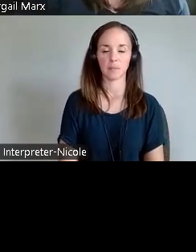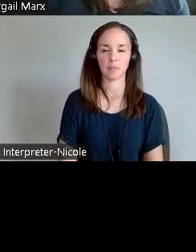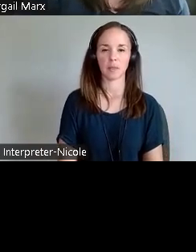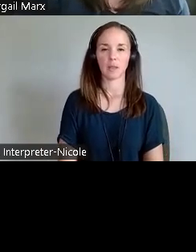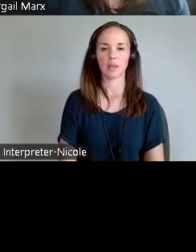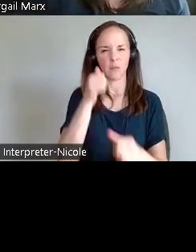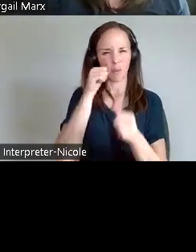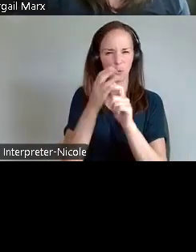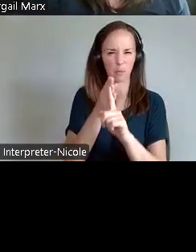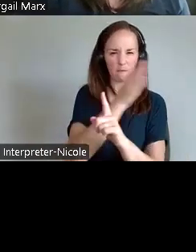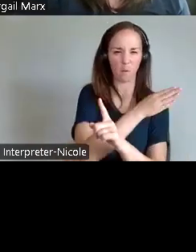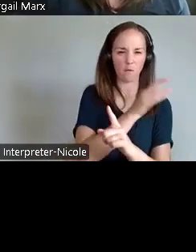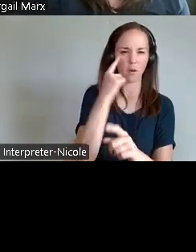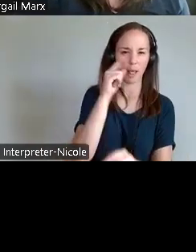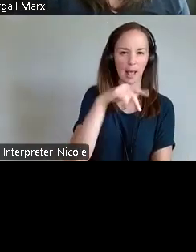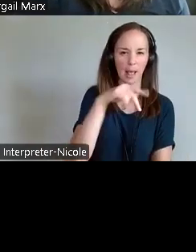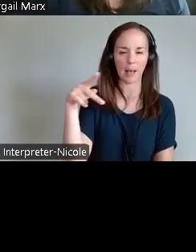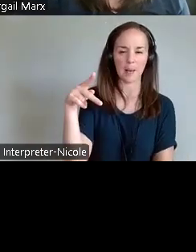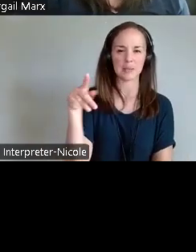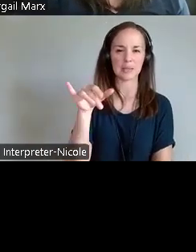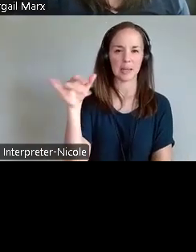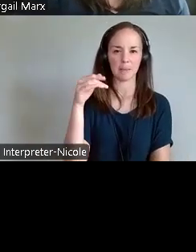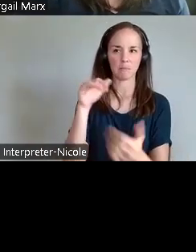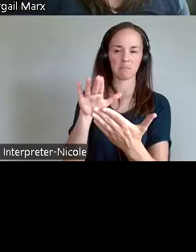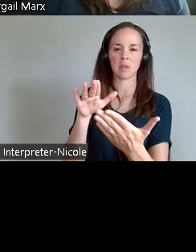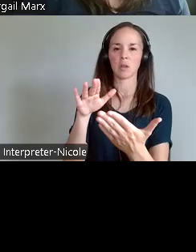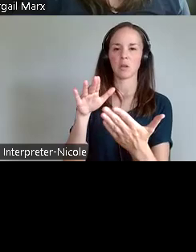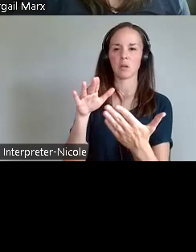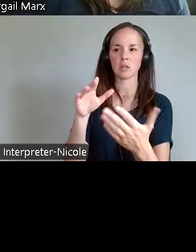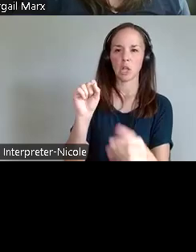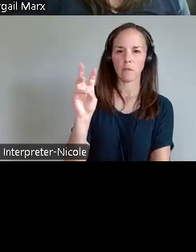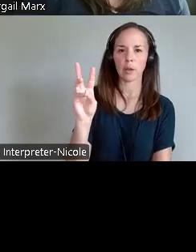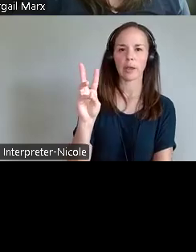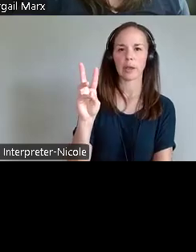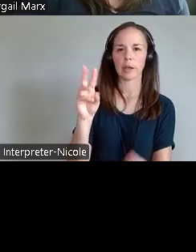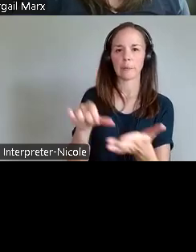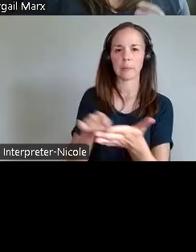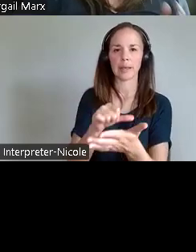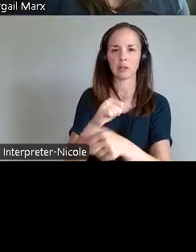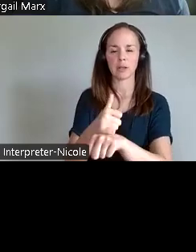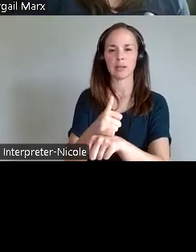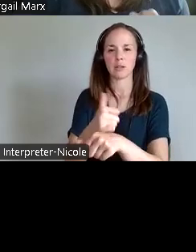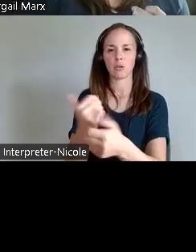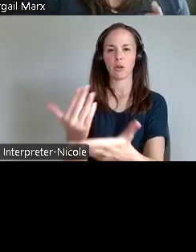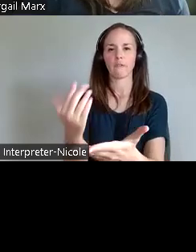the apps, we're always looking for software and page sets that offer features for customizing,